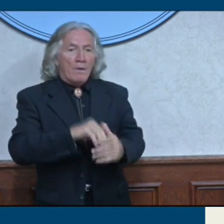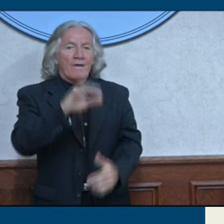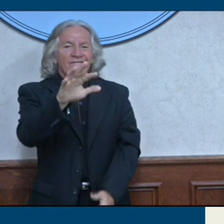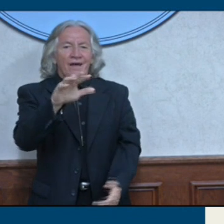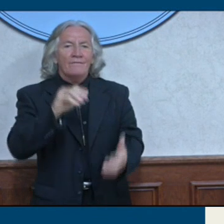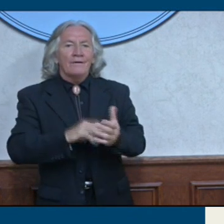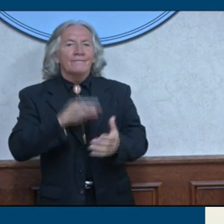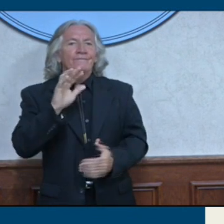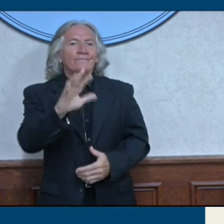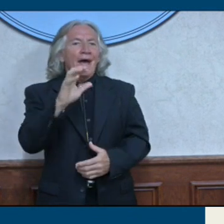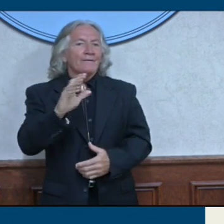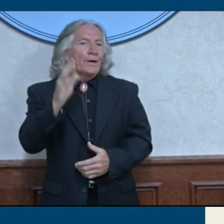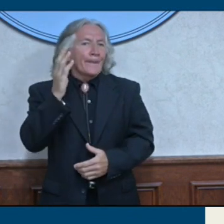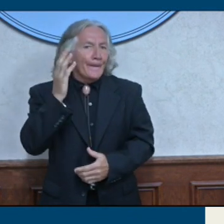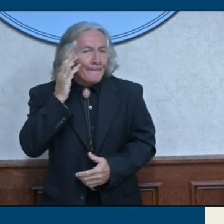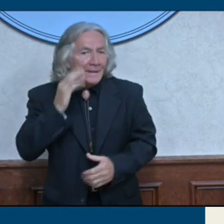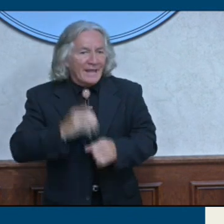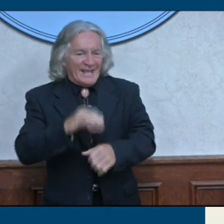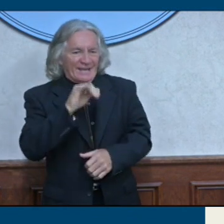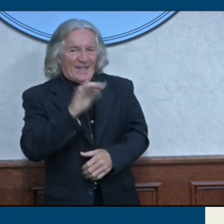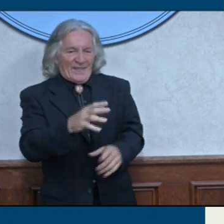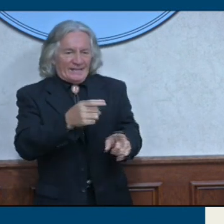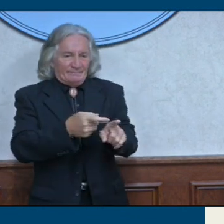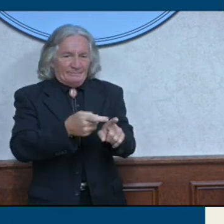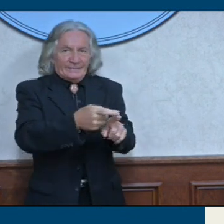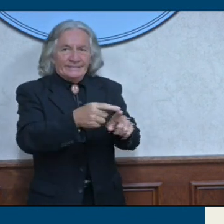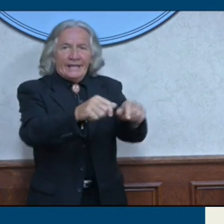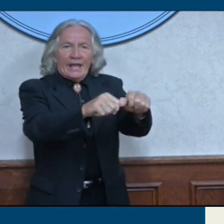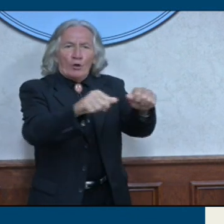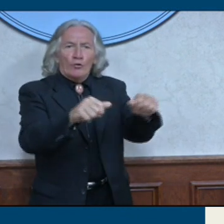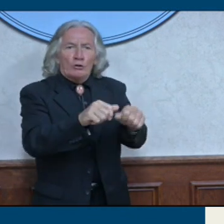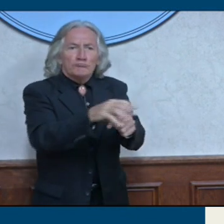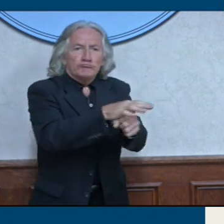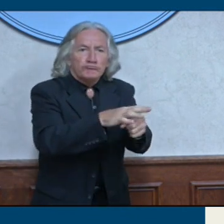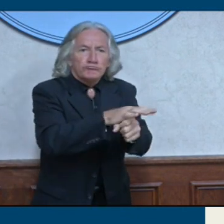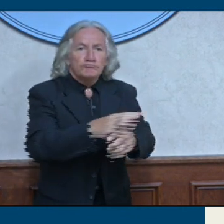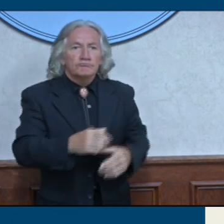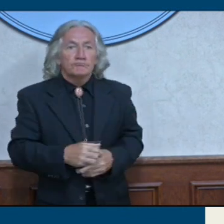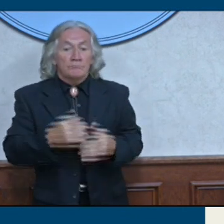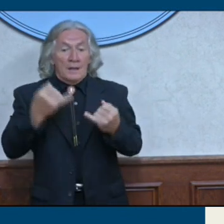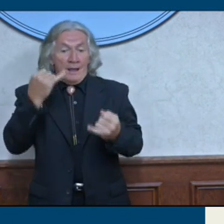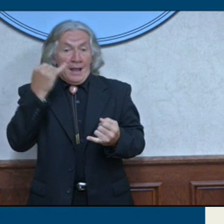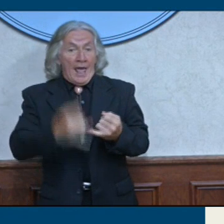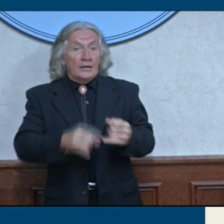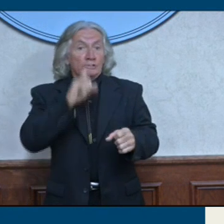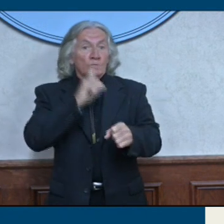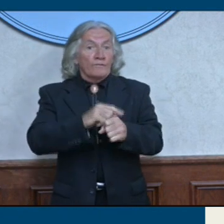THAT I JUST MENTIONED TO YOU. WE COULD SURGE INTO THAT WOULD AMOUNT TO 5500 BEDS IF WE